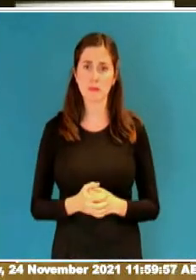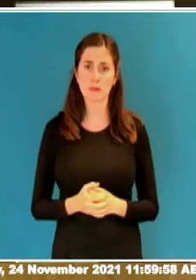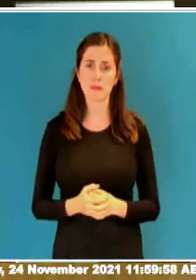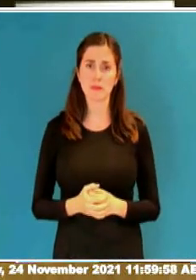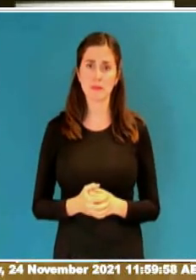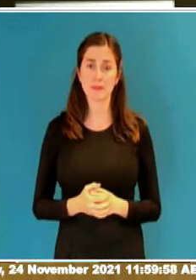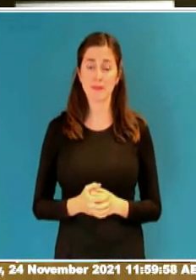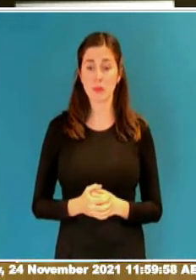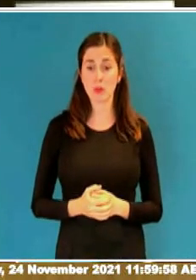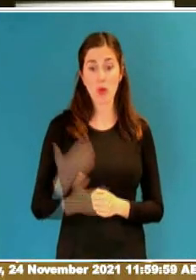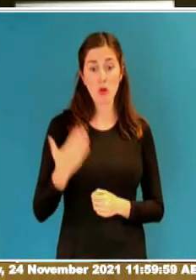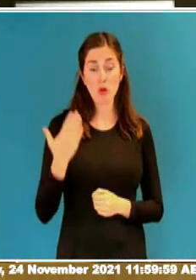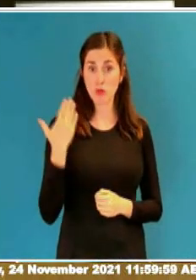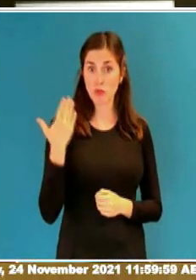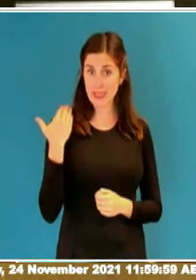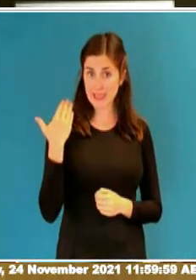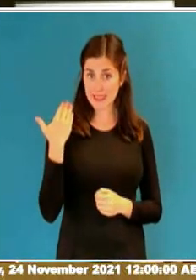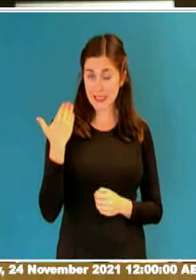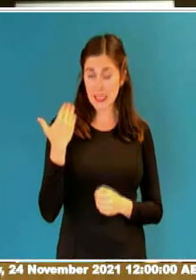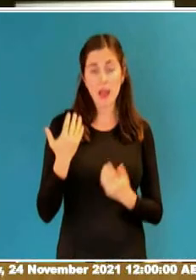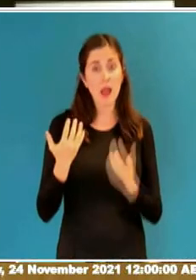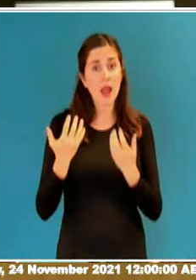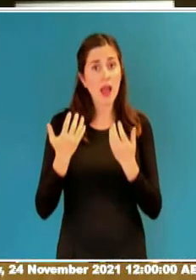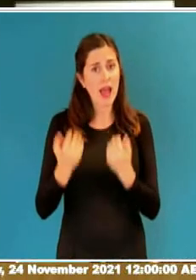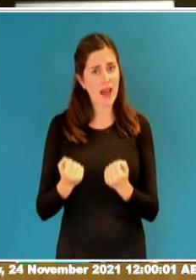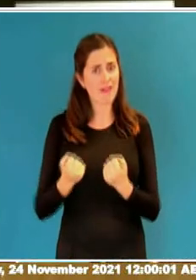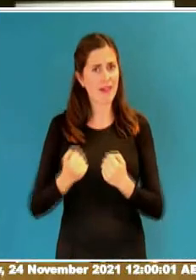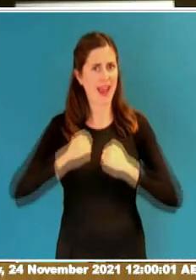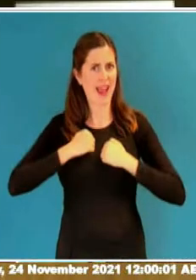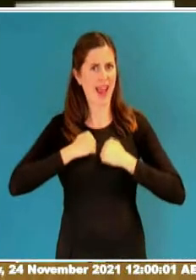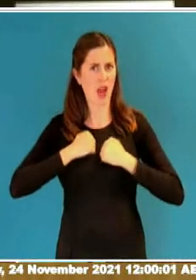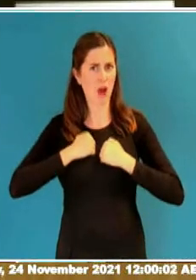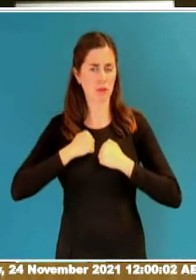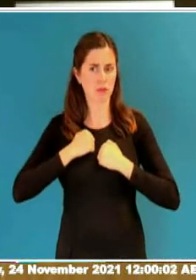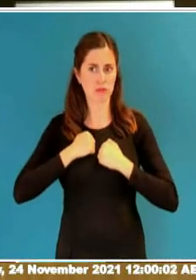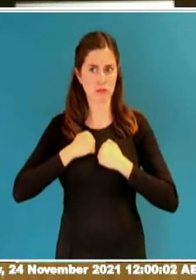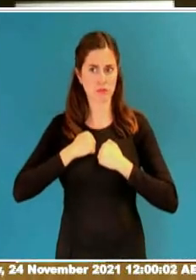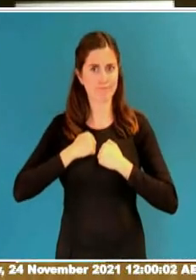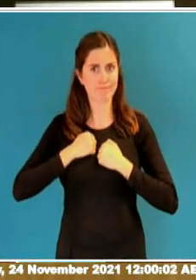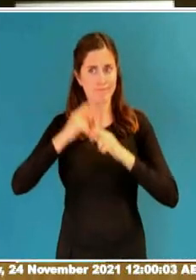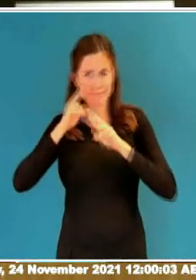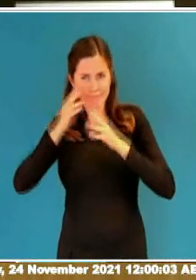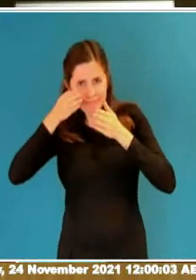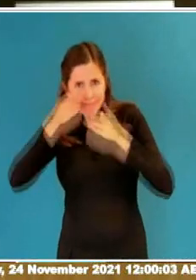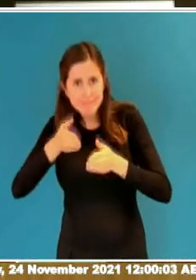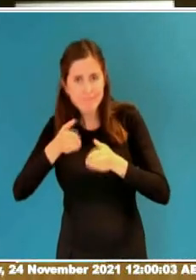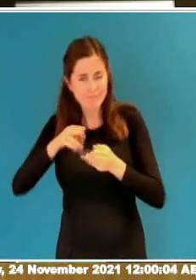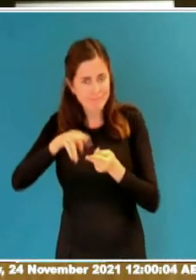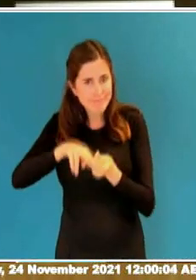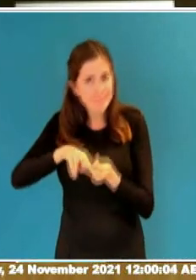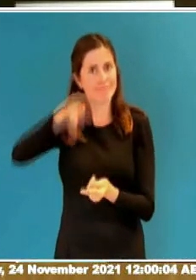Most recently we have seen an increase in disability representation within our